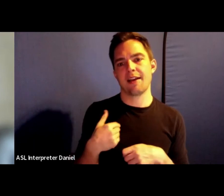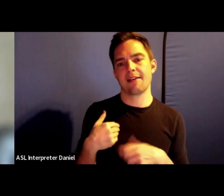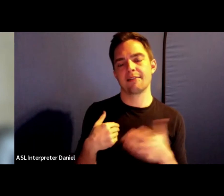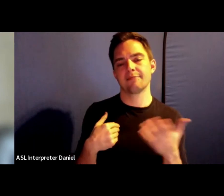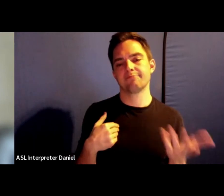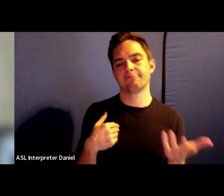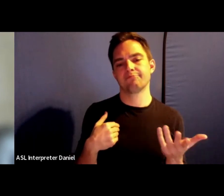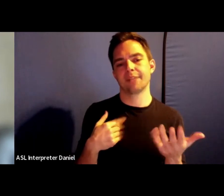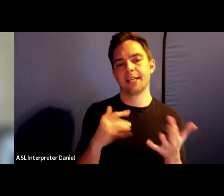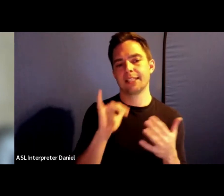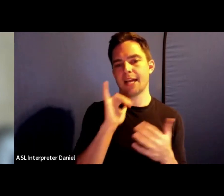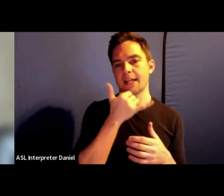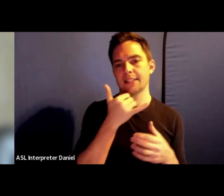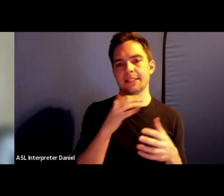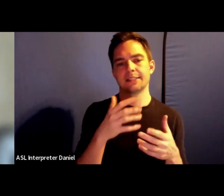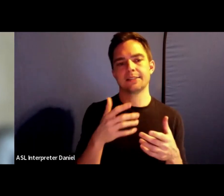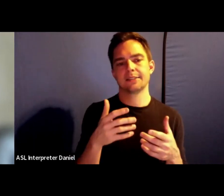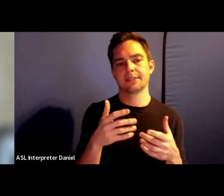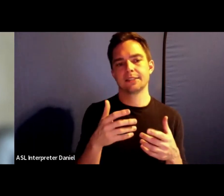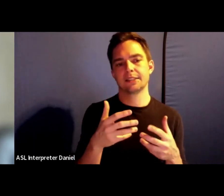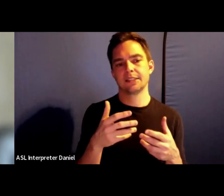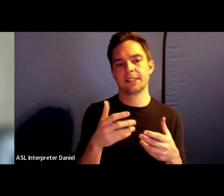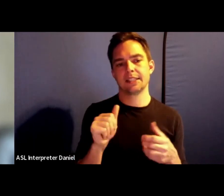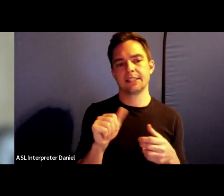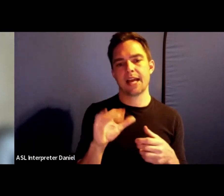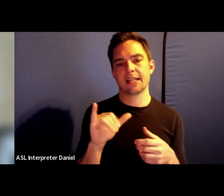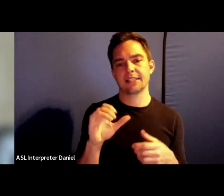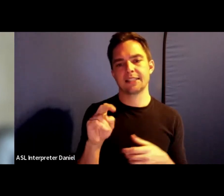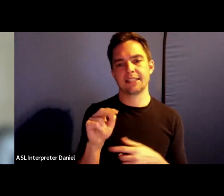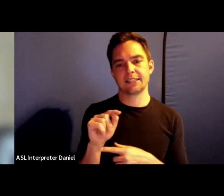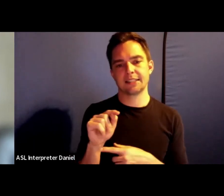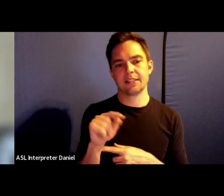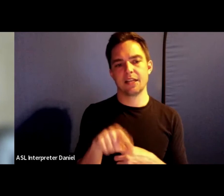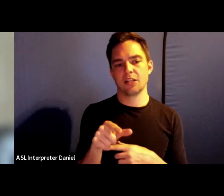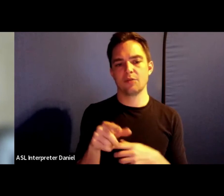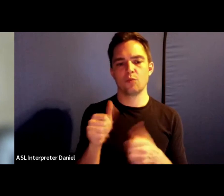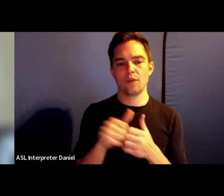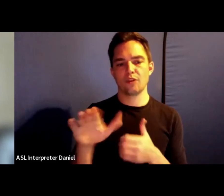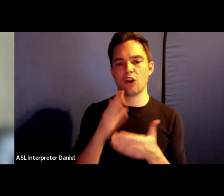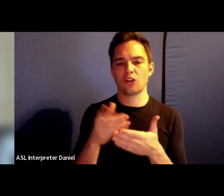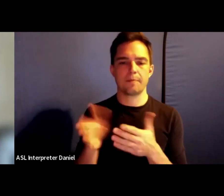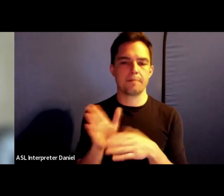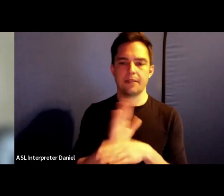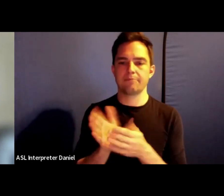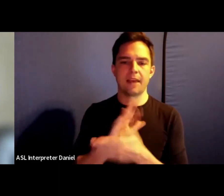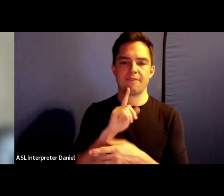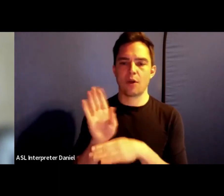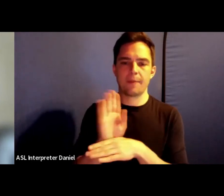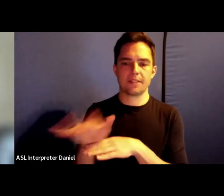accident her daughter and she was got very busy with her family, which I totally understand. And then I found